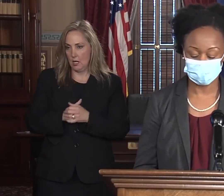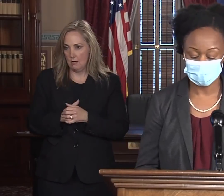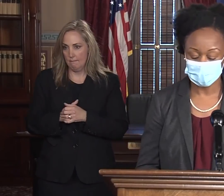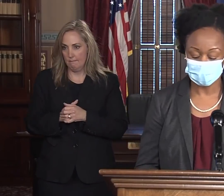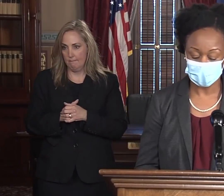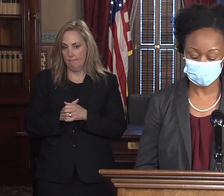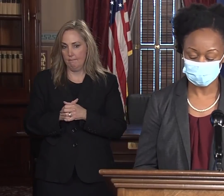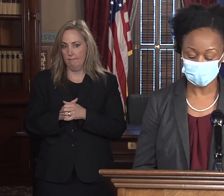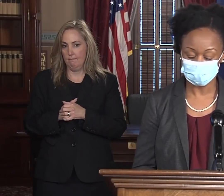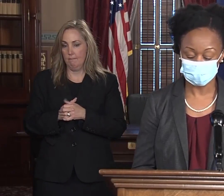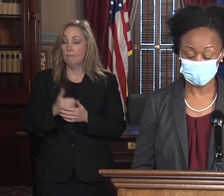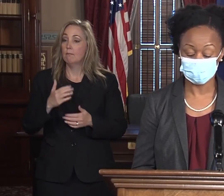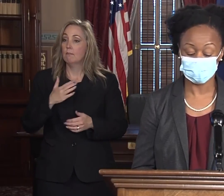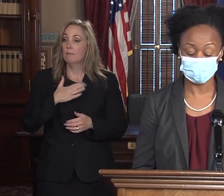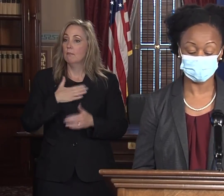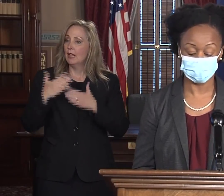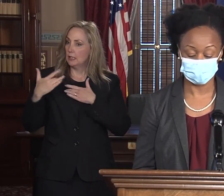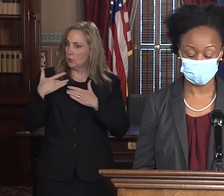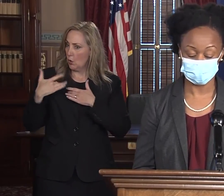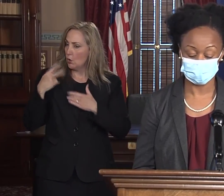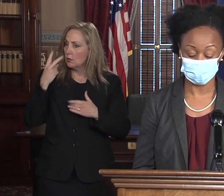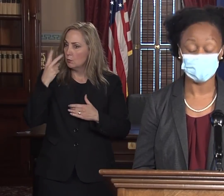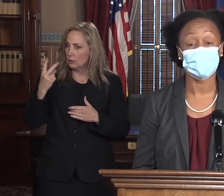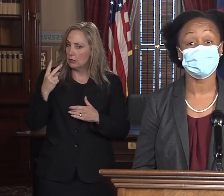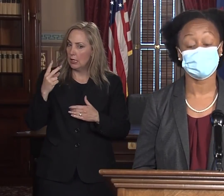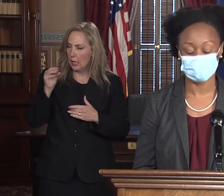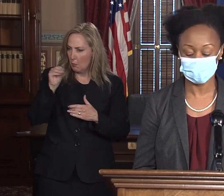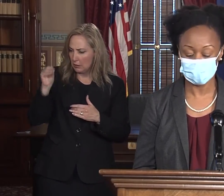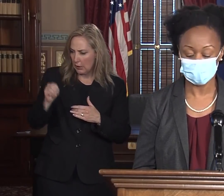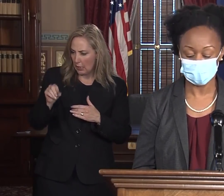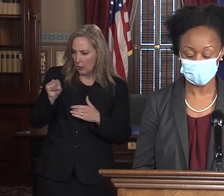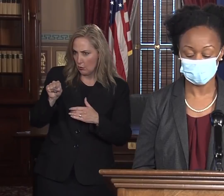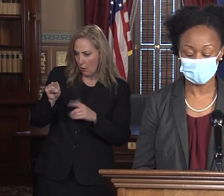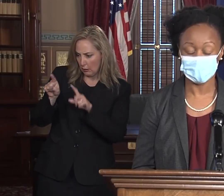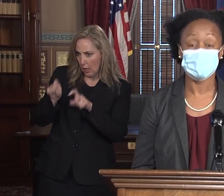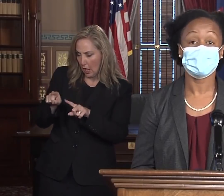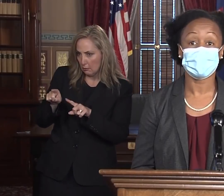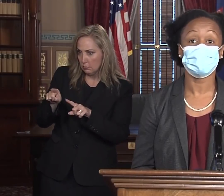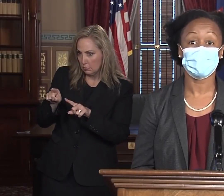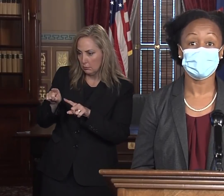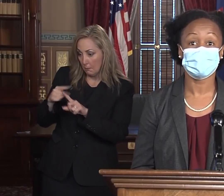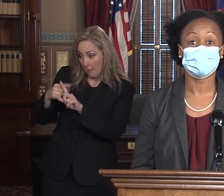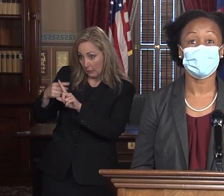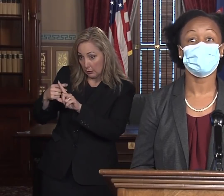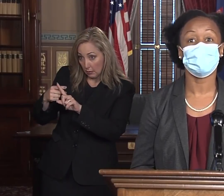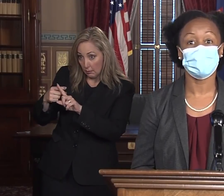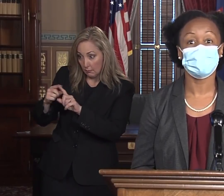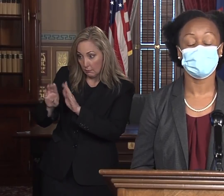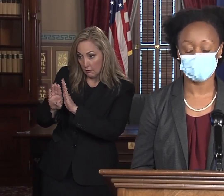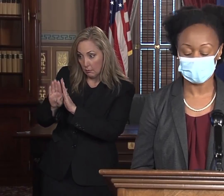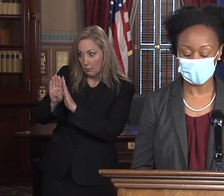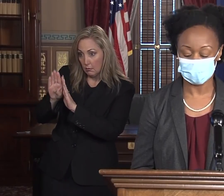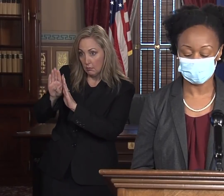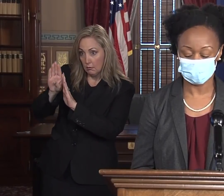AND WE ARE AT 35,300 TESTS PER DAY OVER THE PAST WEEK. HOWEVER, I'M CONCERNED THAT WE ARE SEEING THE PERCENT OF THOSE TESTS THAT ARE POSITIVE GOING